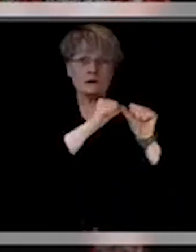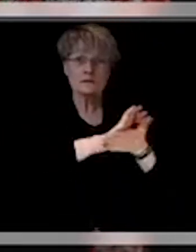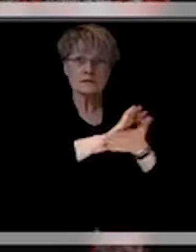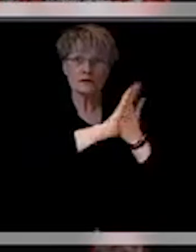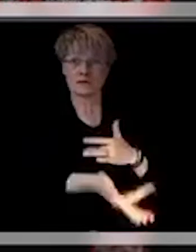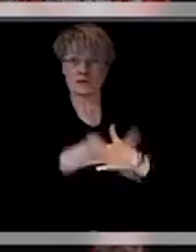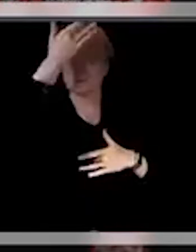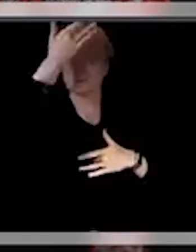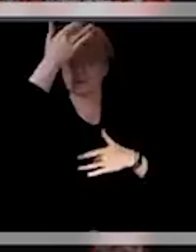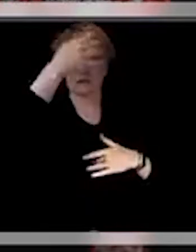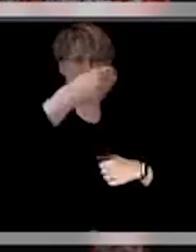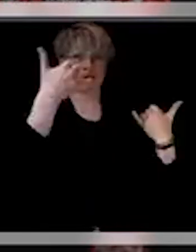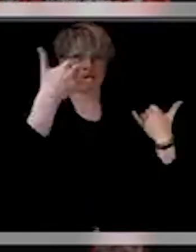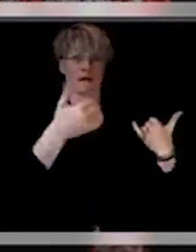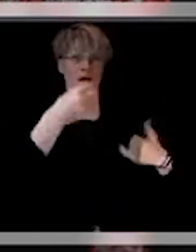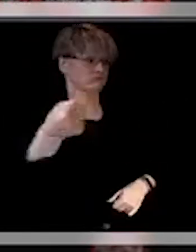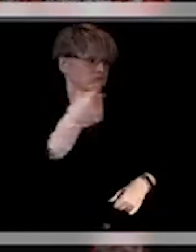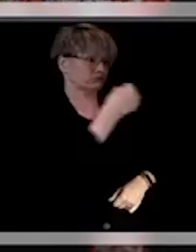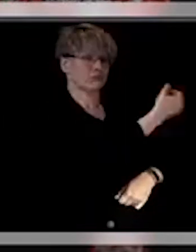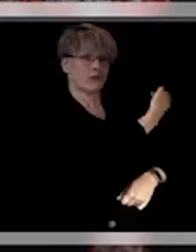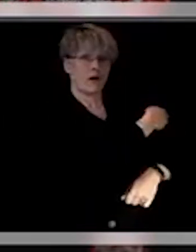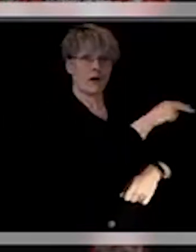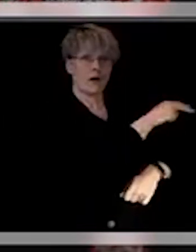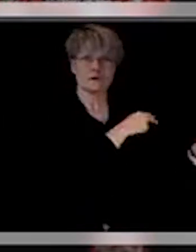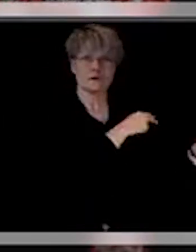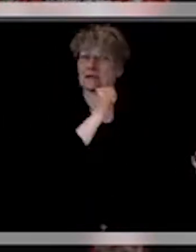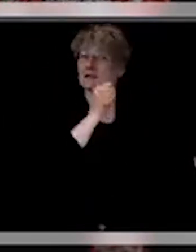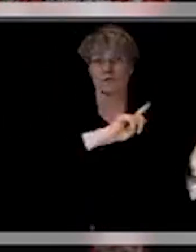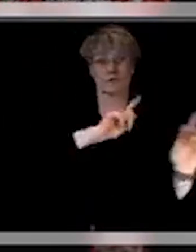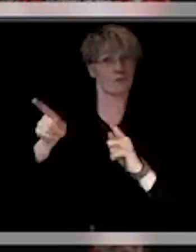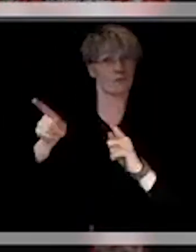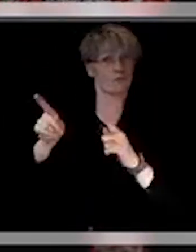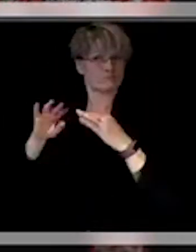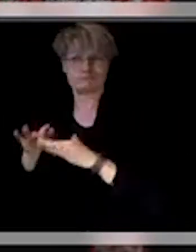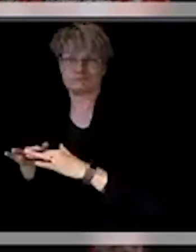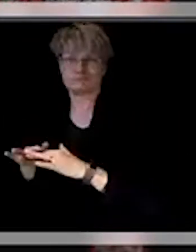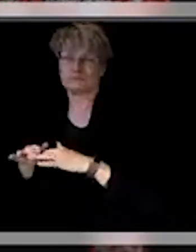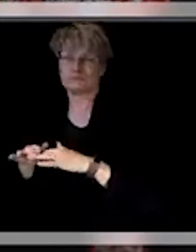we all just need to do better. We just already do better and take extra steps. You know,